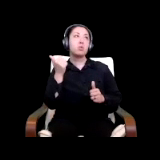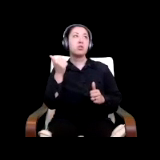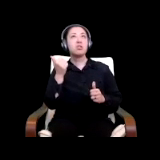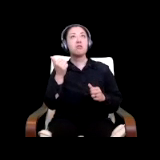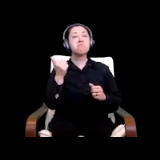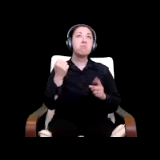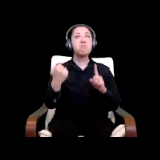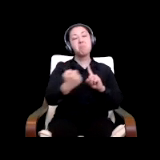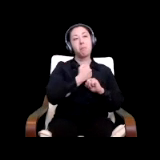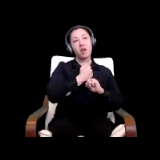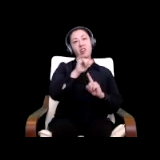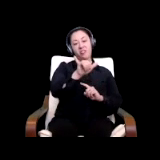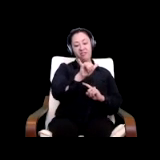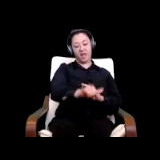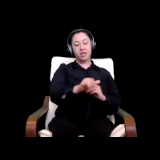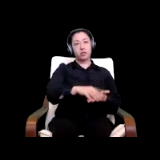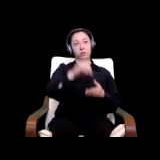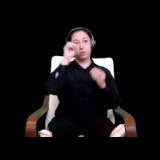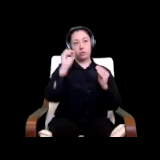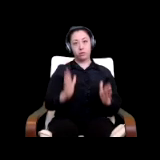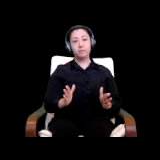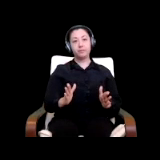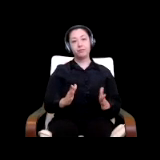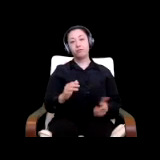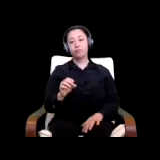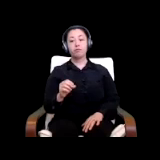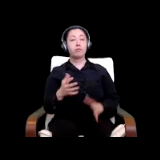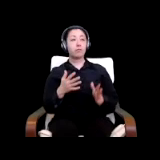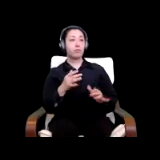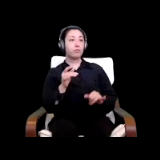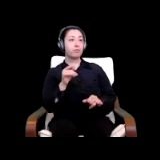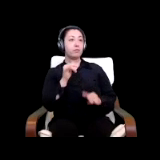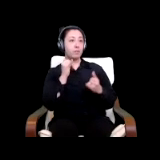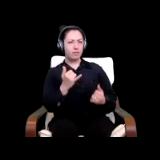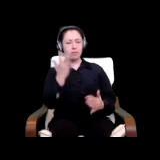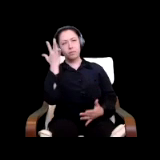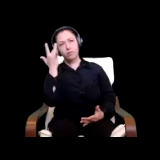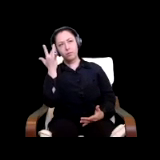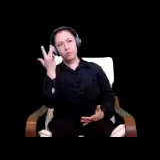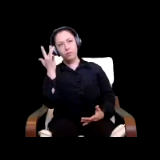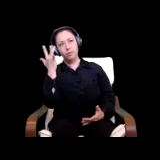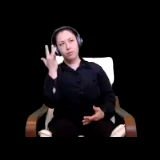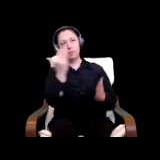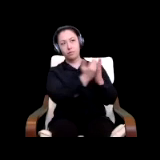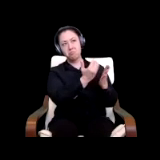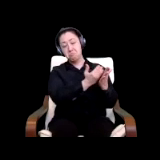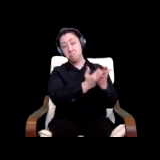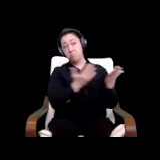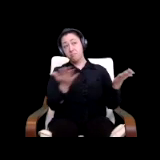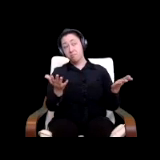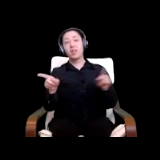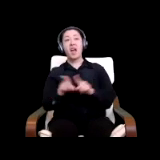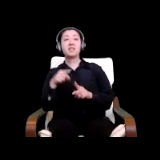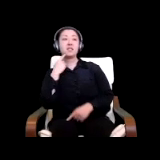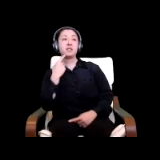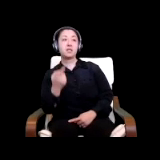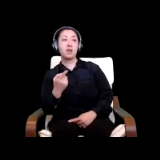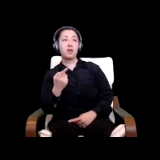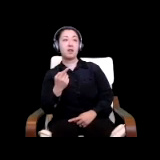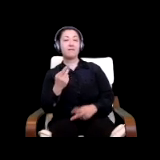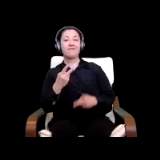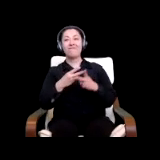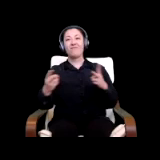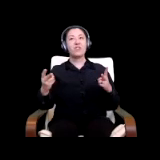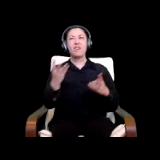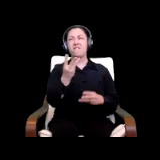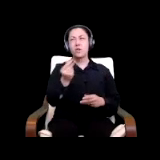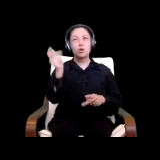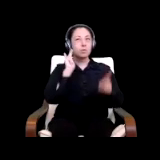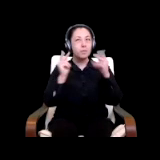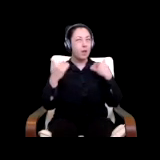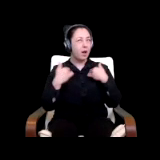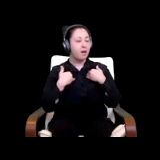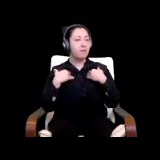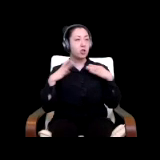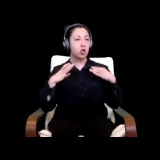The rationale for the checklist. As I said, CHARGE is low incidence. It is complex. There's